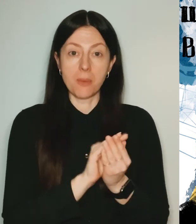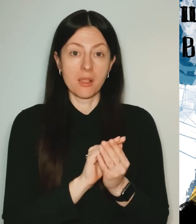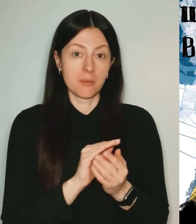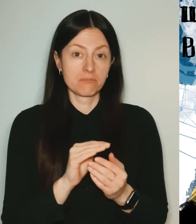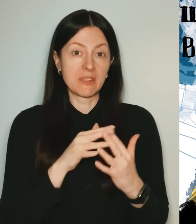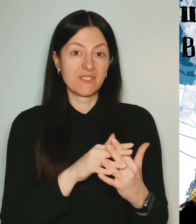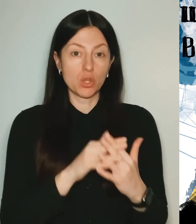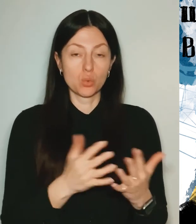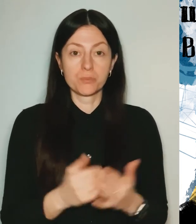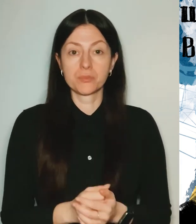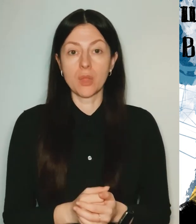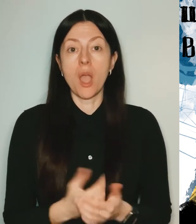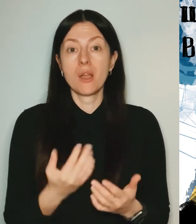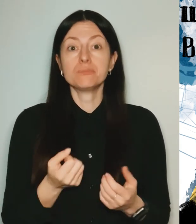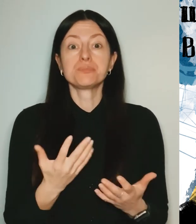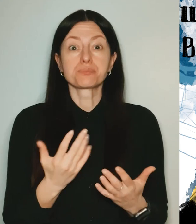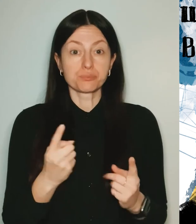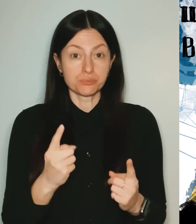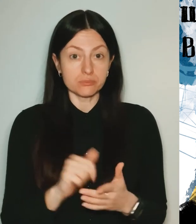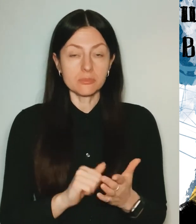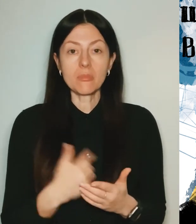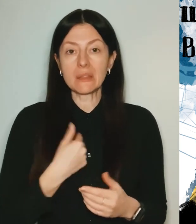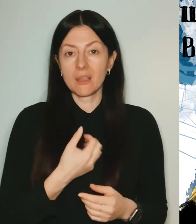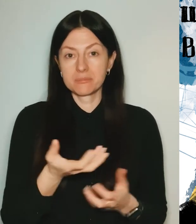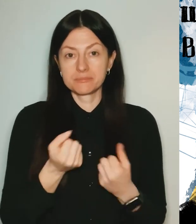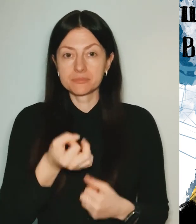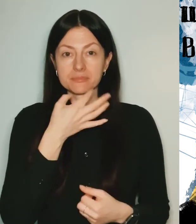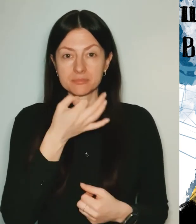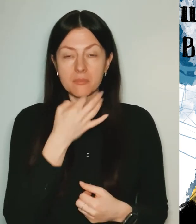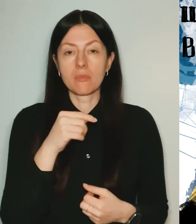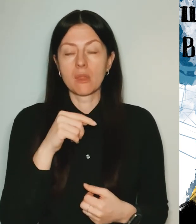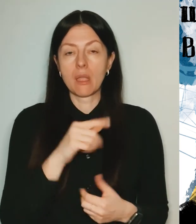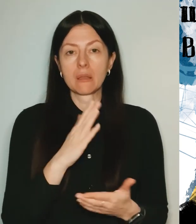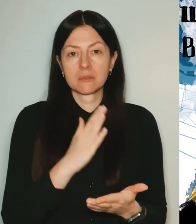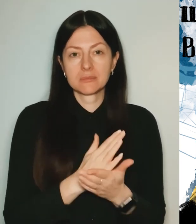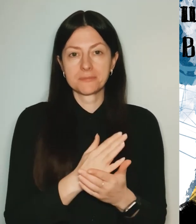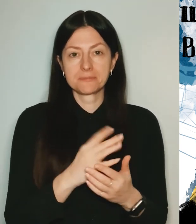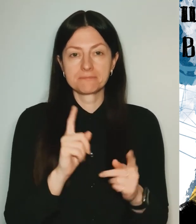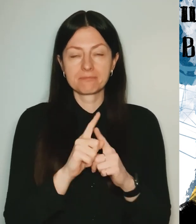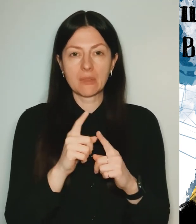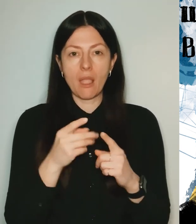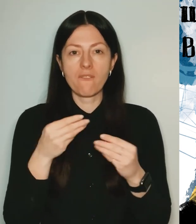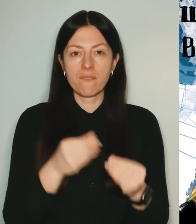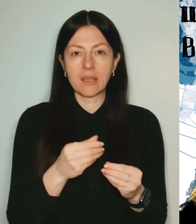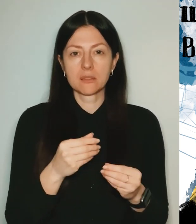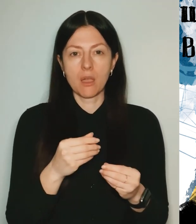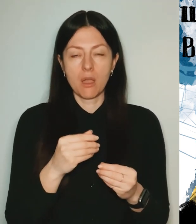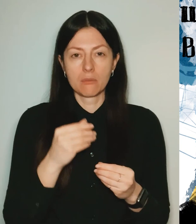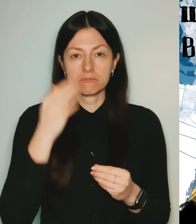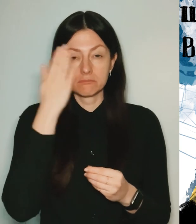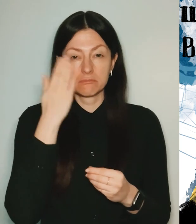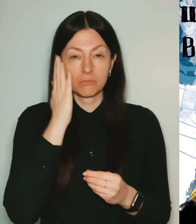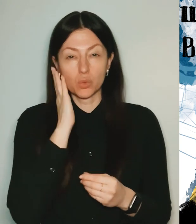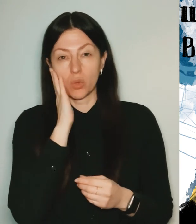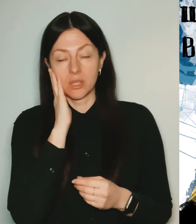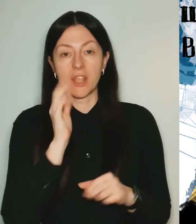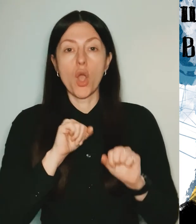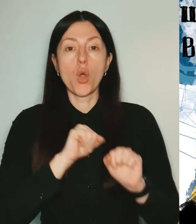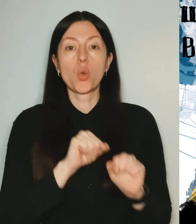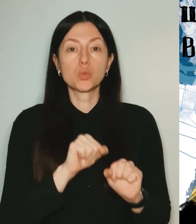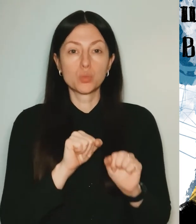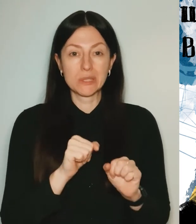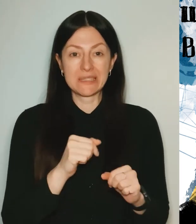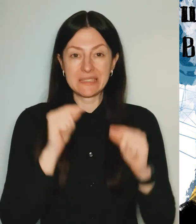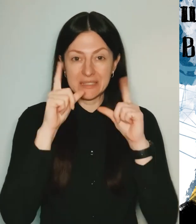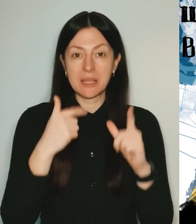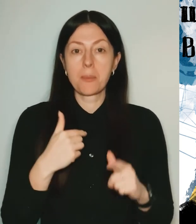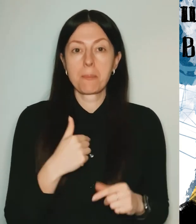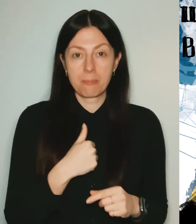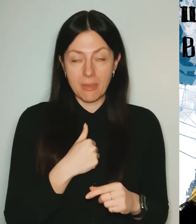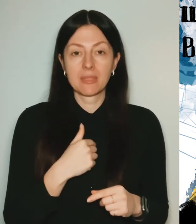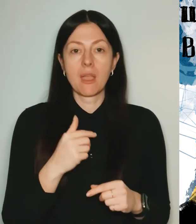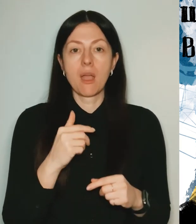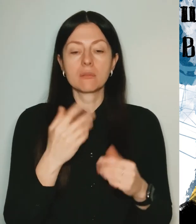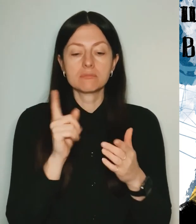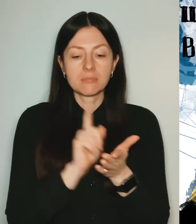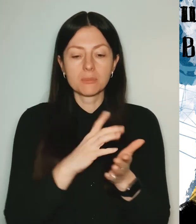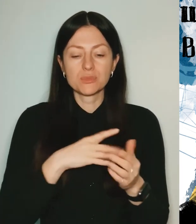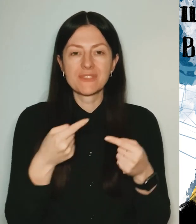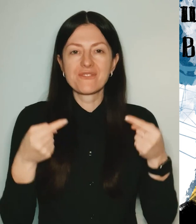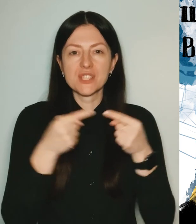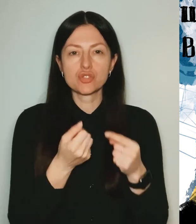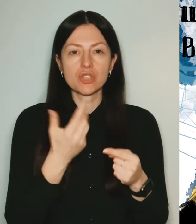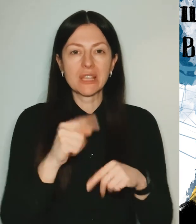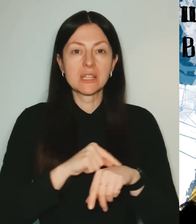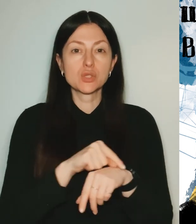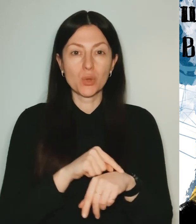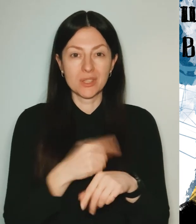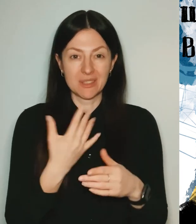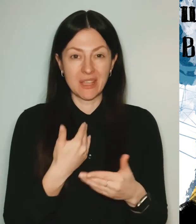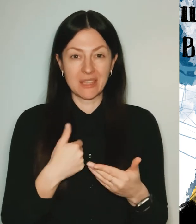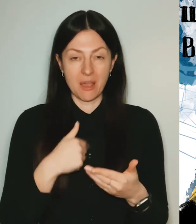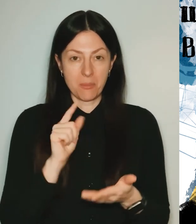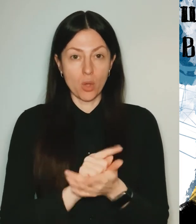The medications I am taking have such side effects that it is extremely difficult to wake me up before the certain hours of sleep have passed.